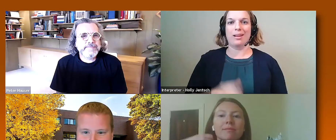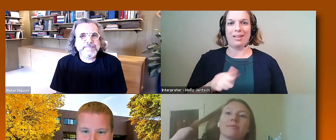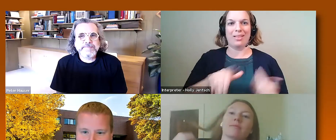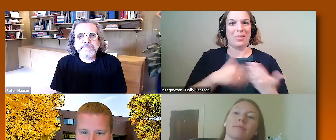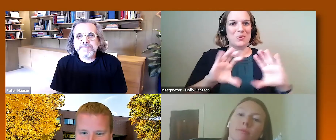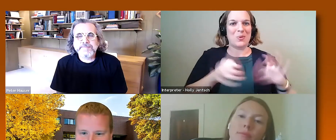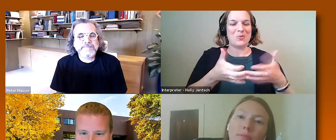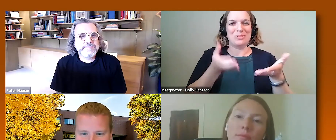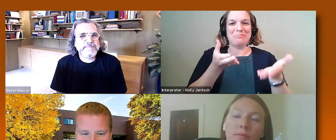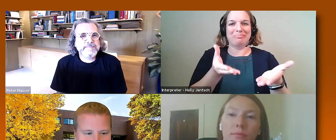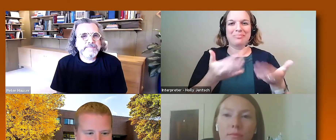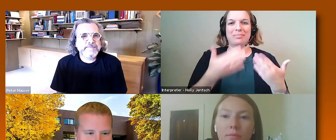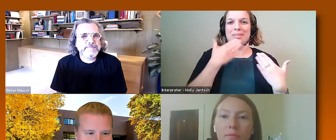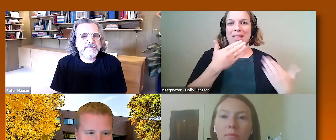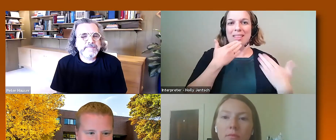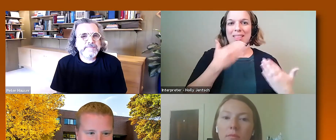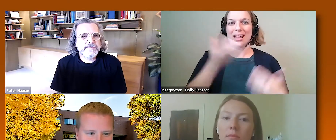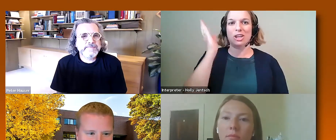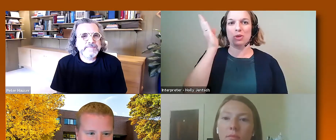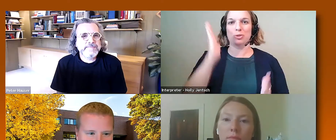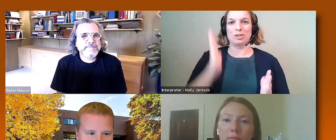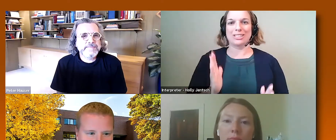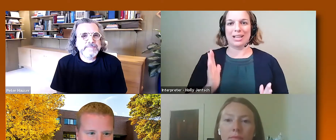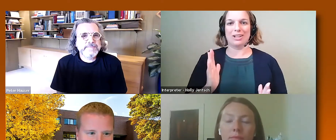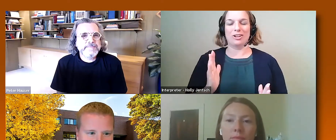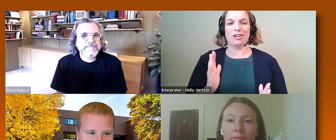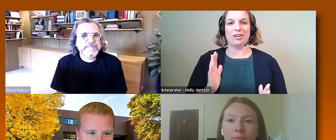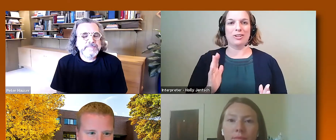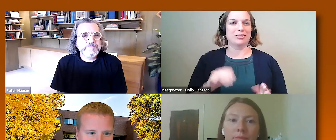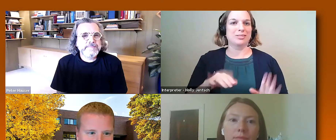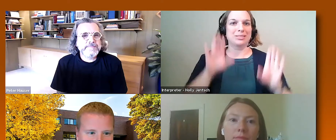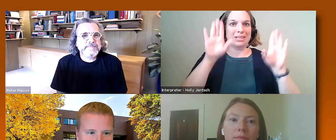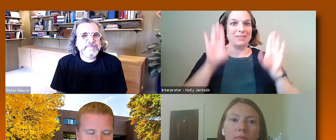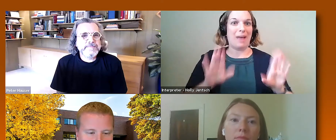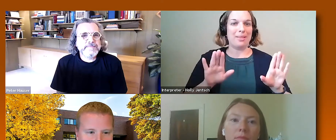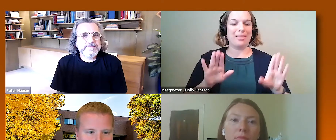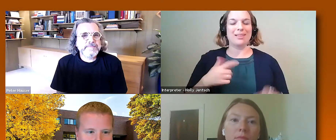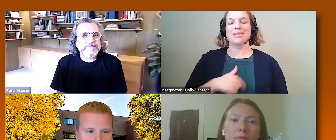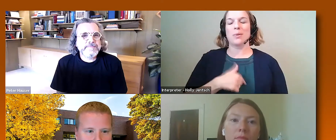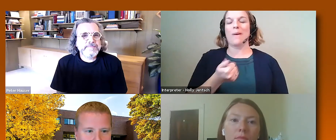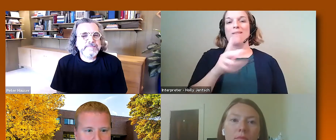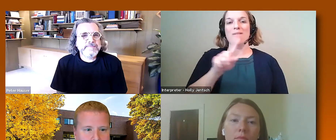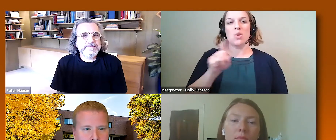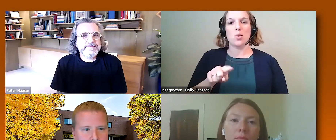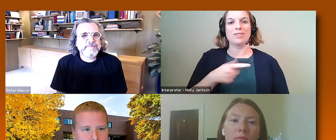Well, thank you, presenters. This was fabulous. We had a couple questions come in via the chat.